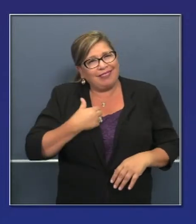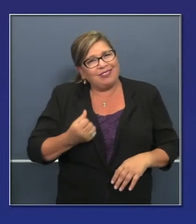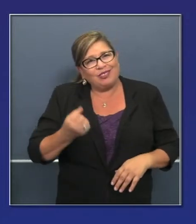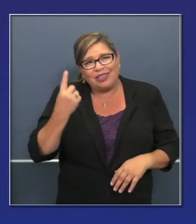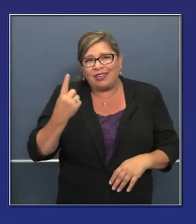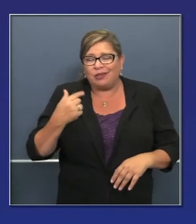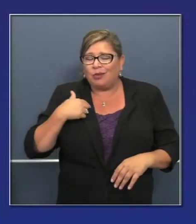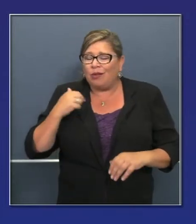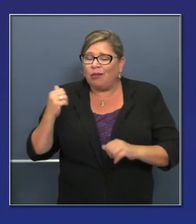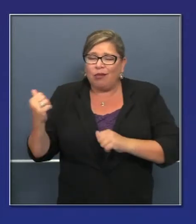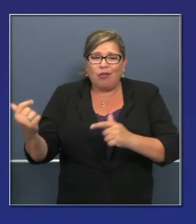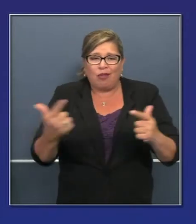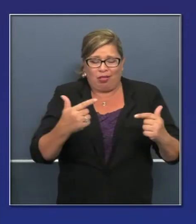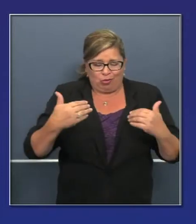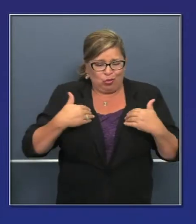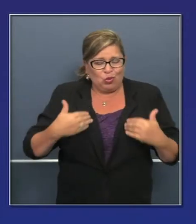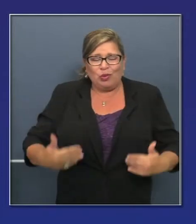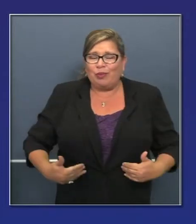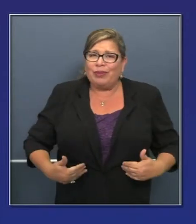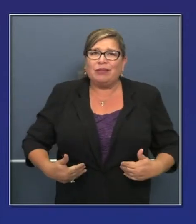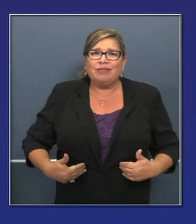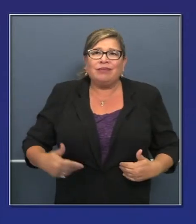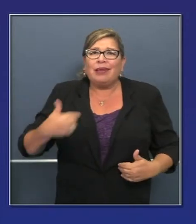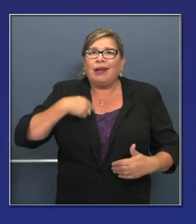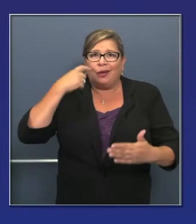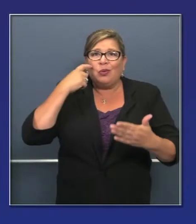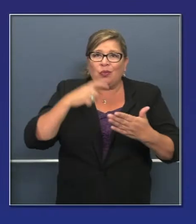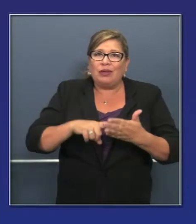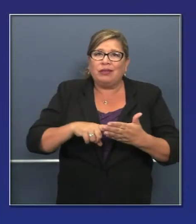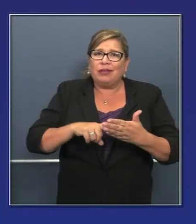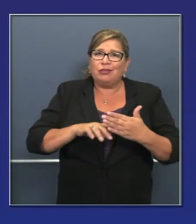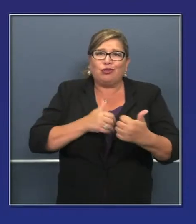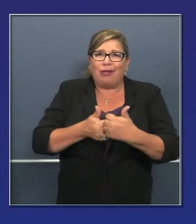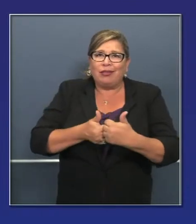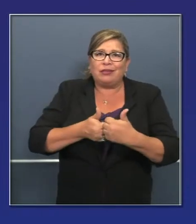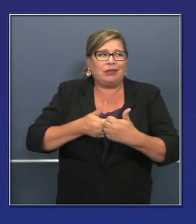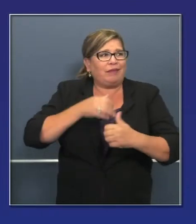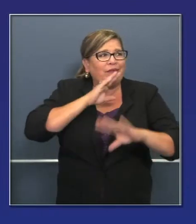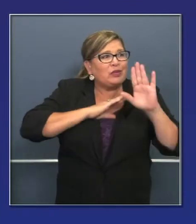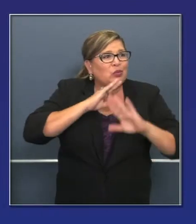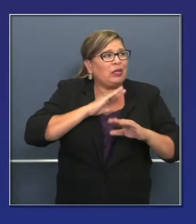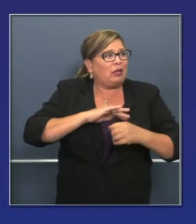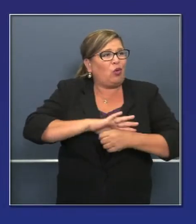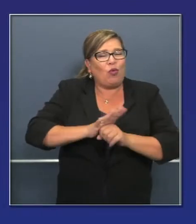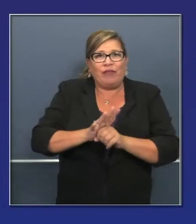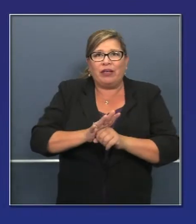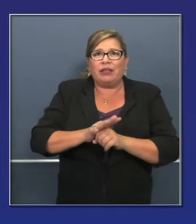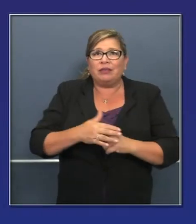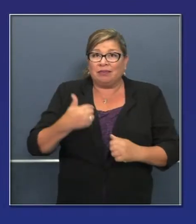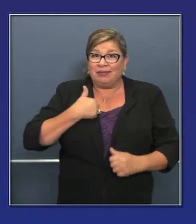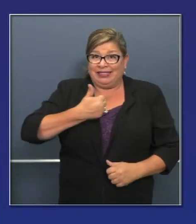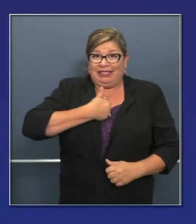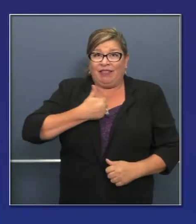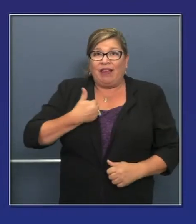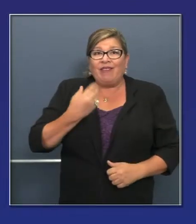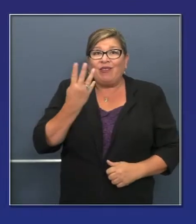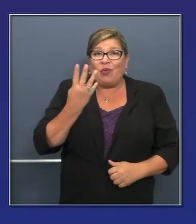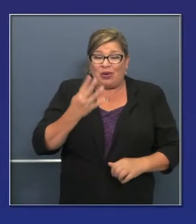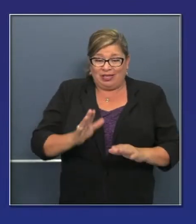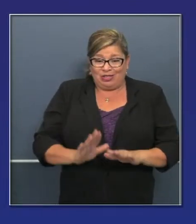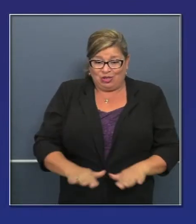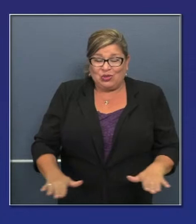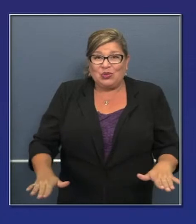I deeply recognize that I have four children and we are now moving past distance learning into the